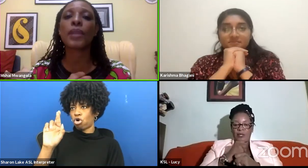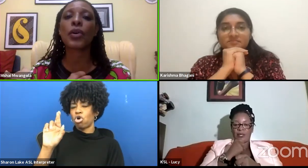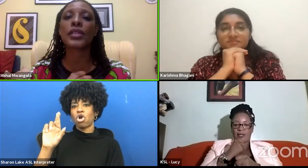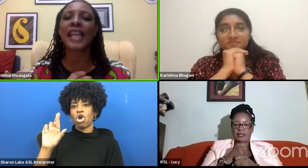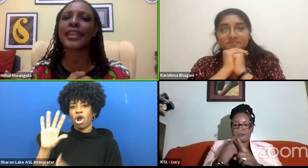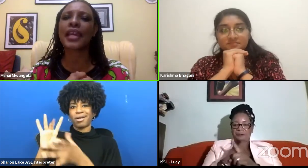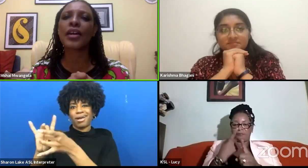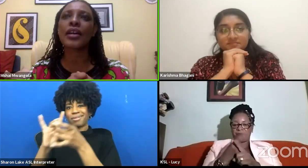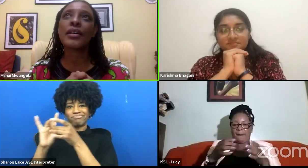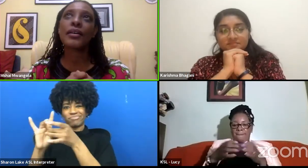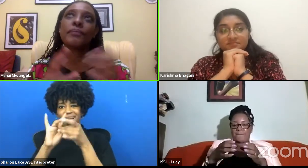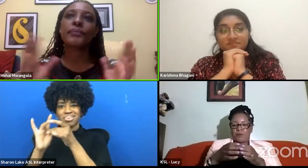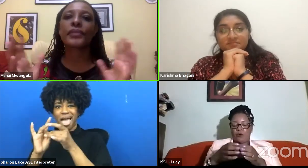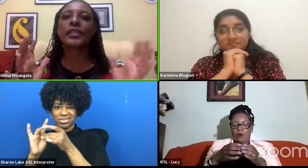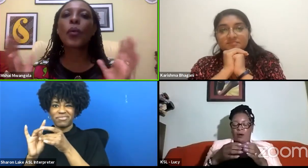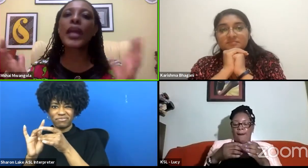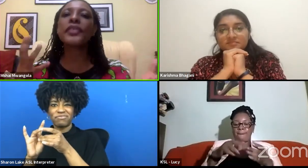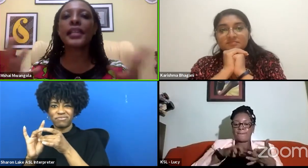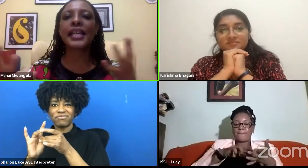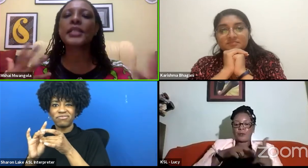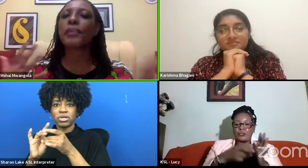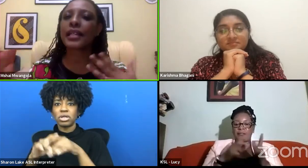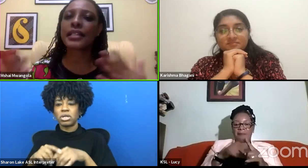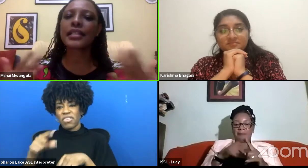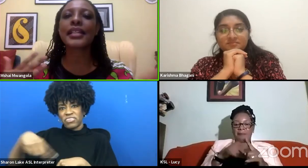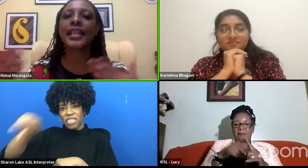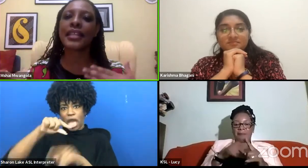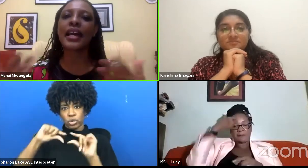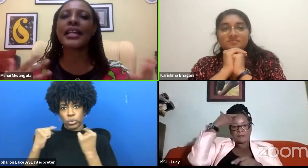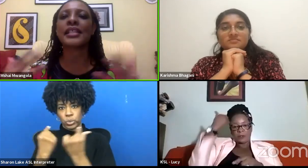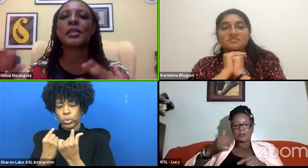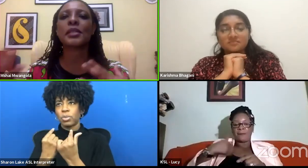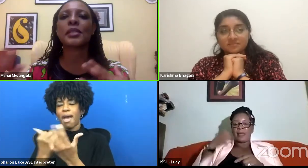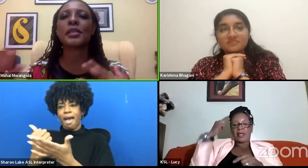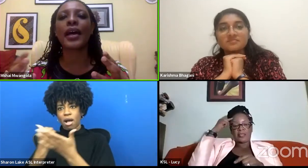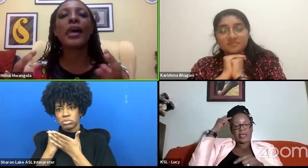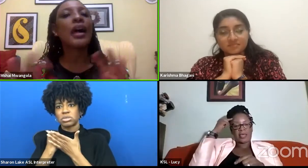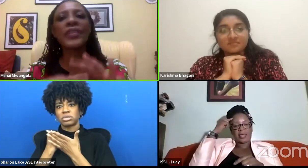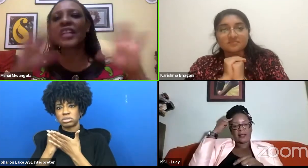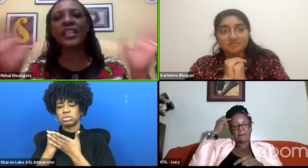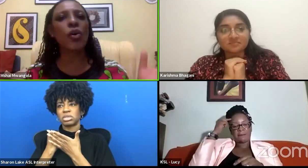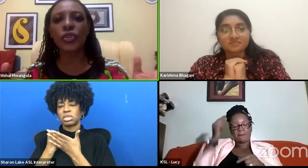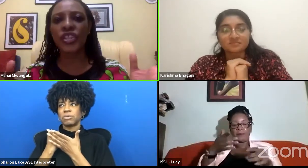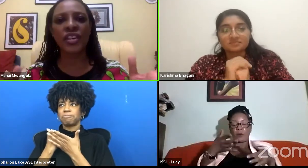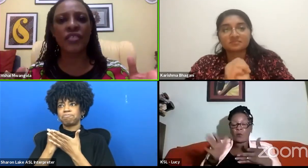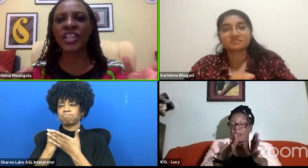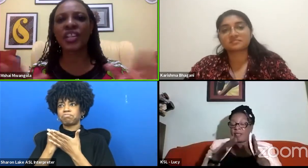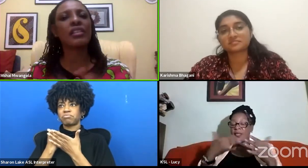because I think the way theater is practiced in Kenya is a space where, I think it's a whole new generation.